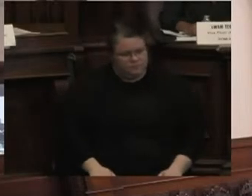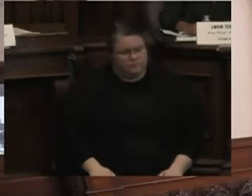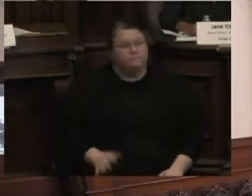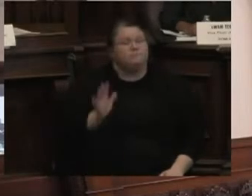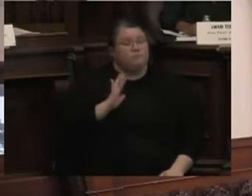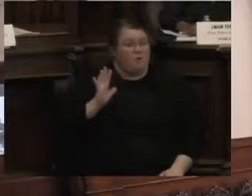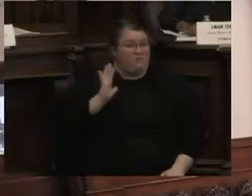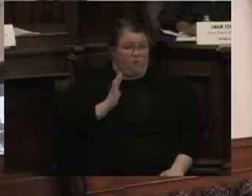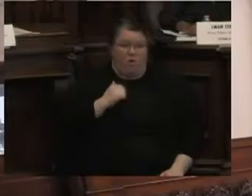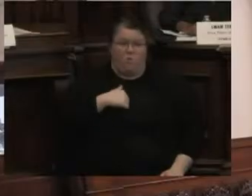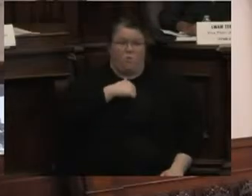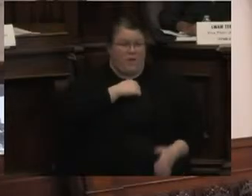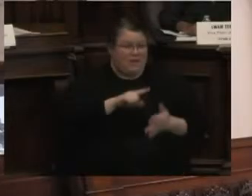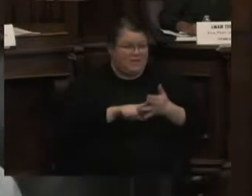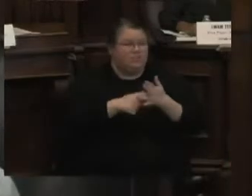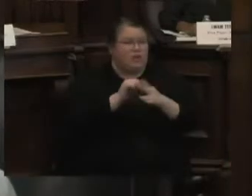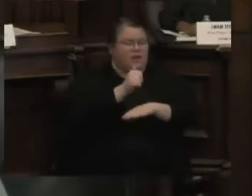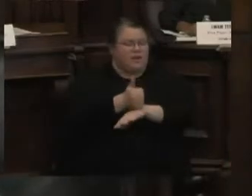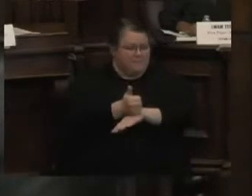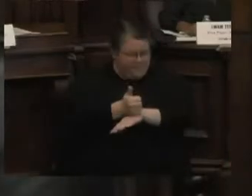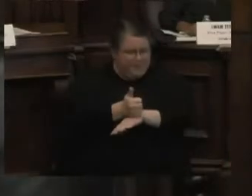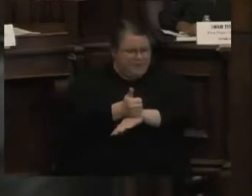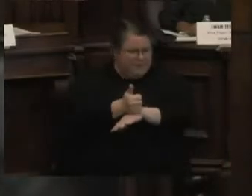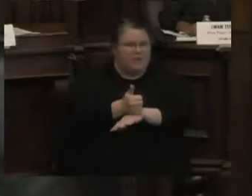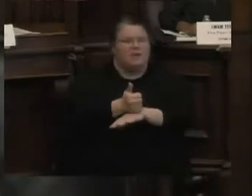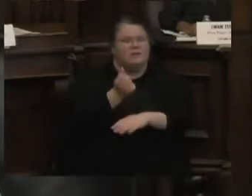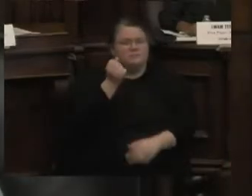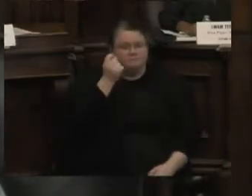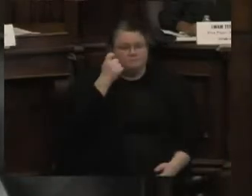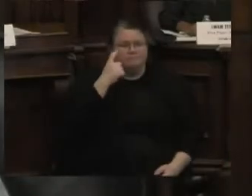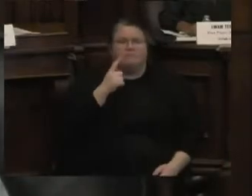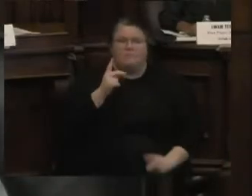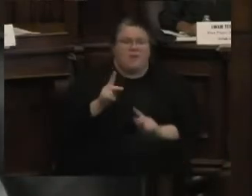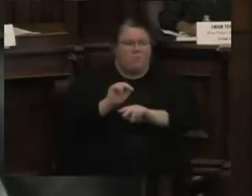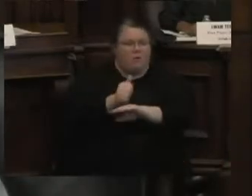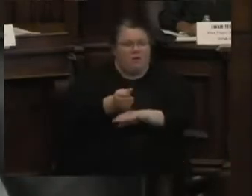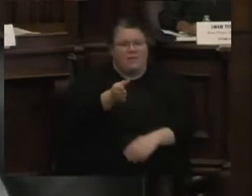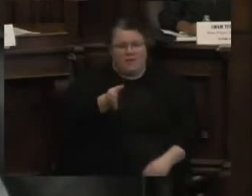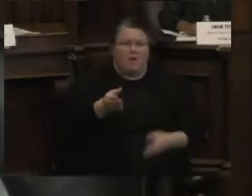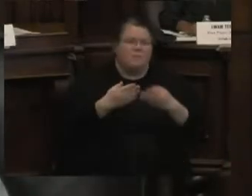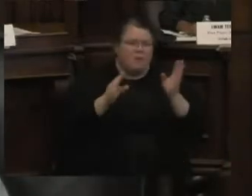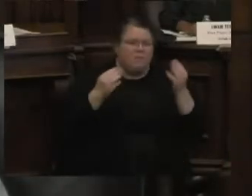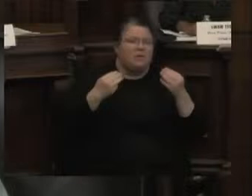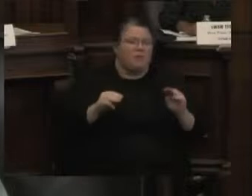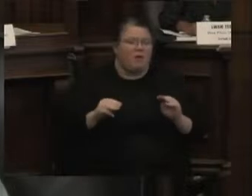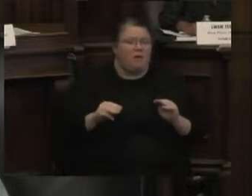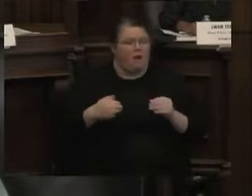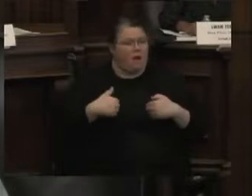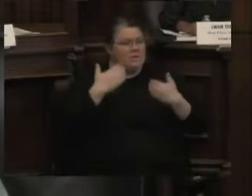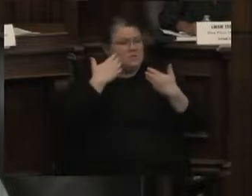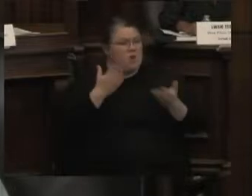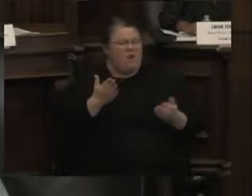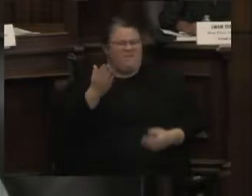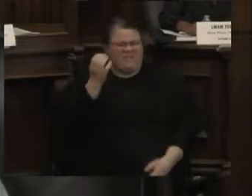to be where the people are. Early on, when the PAB started,